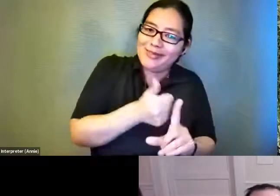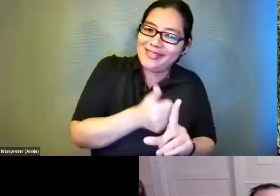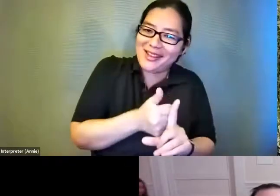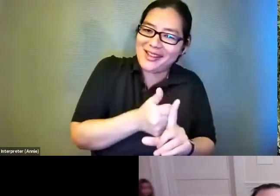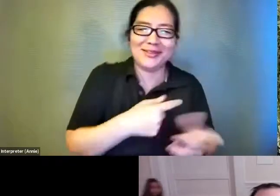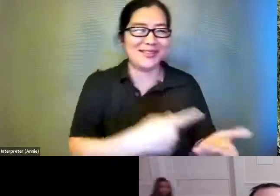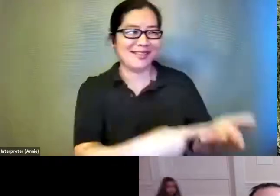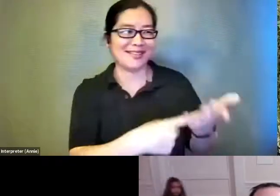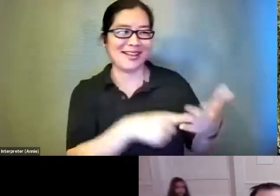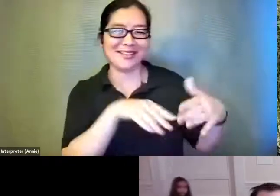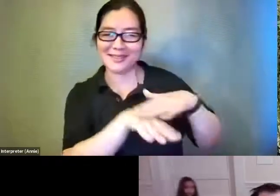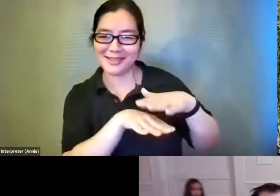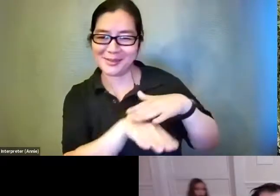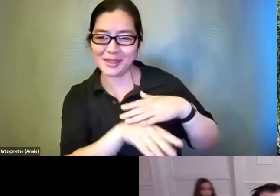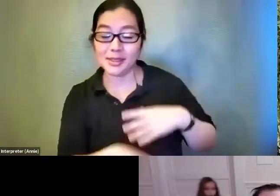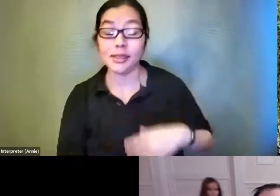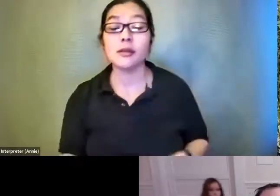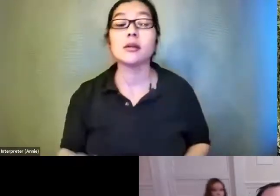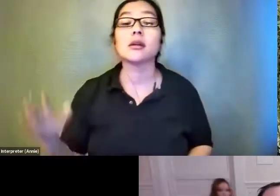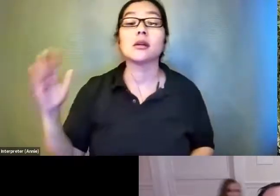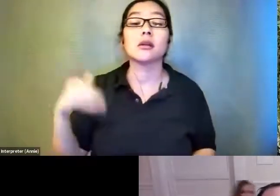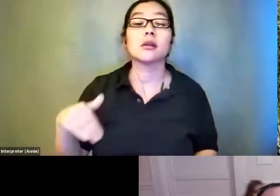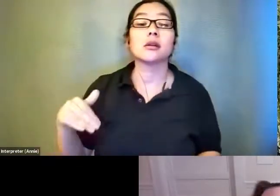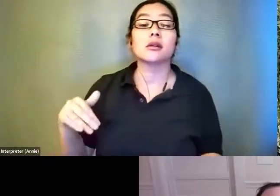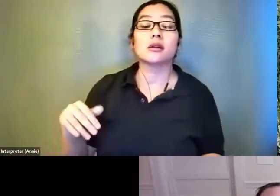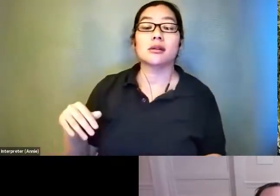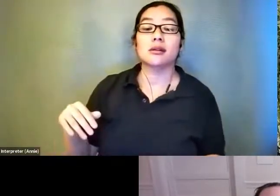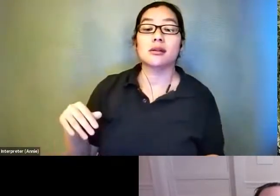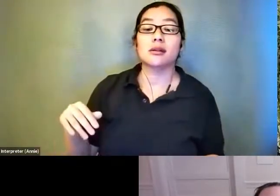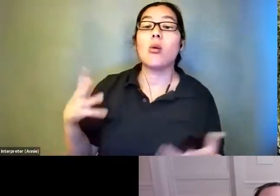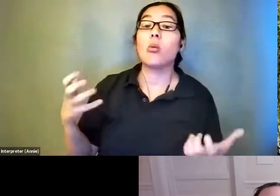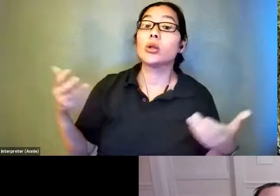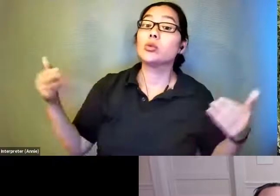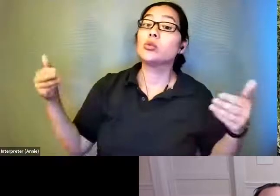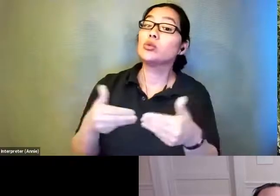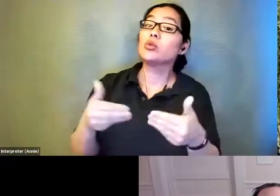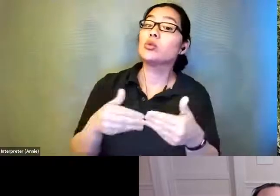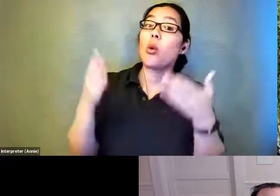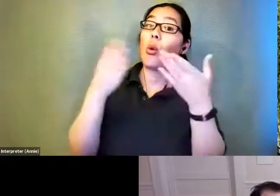note I would like to introduce our opening keynote panel.